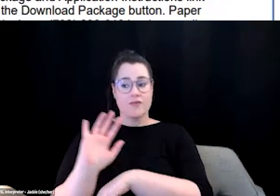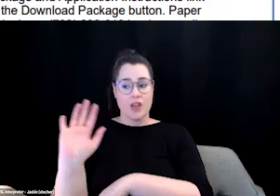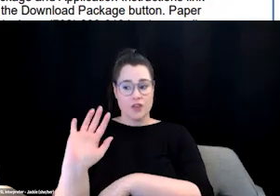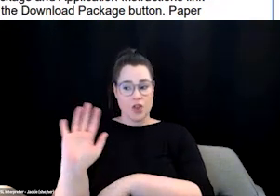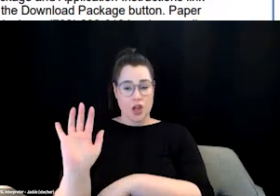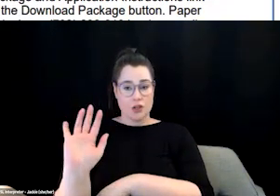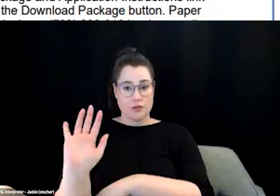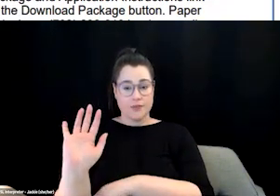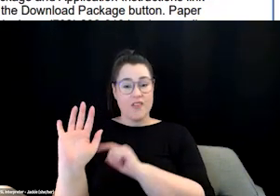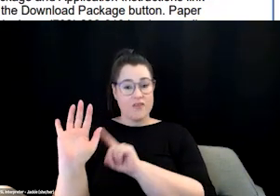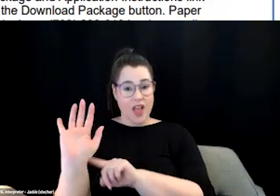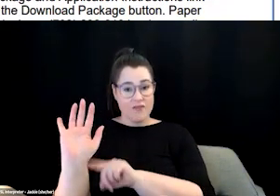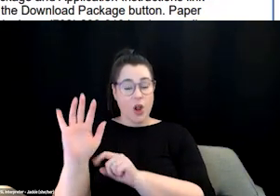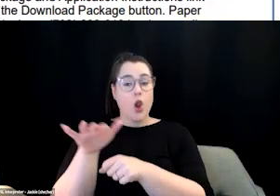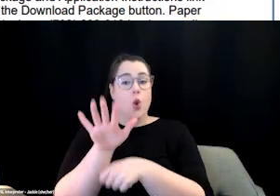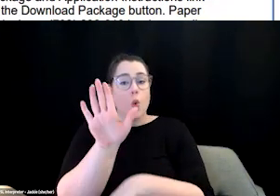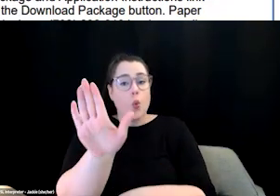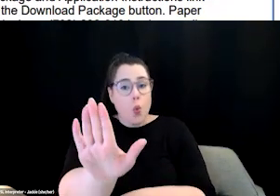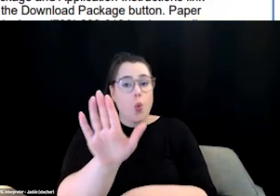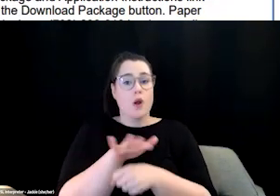about 5 p.m. local submitter's time, what does that really mean?